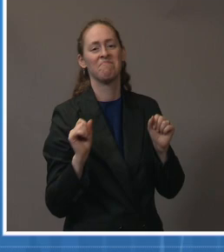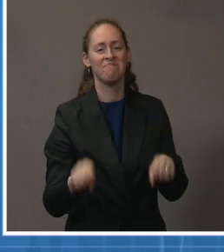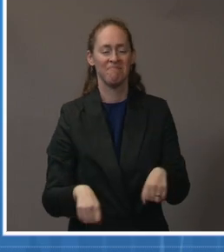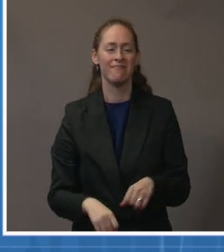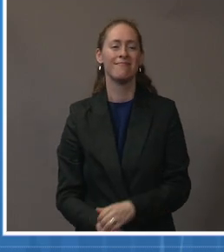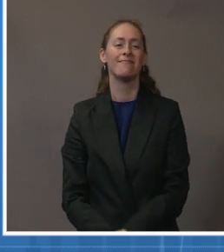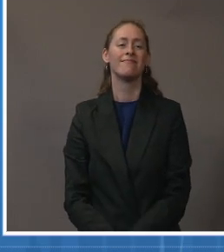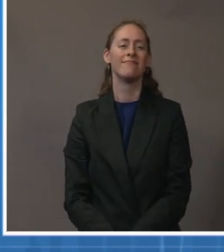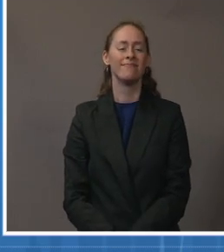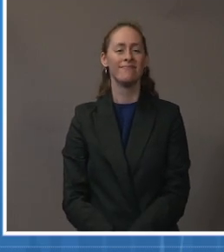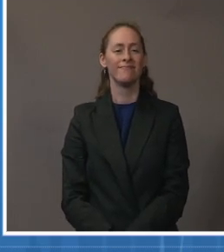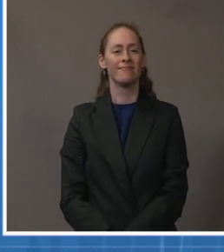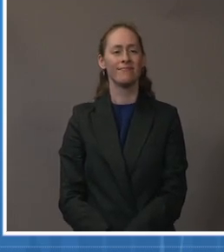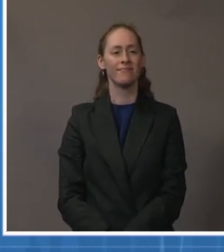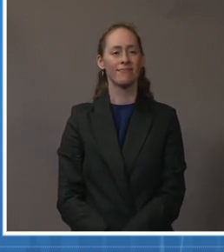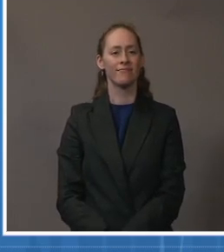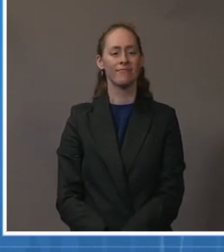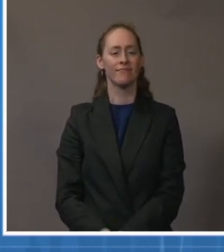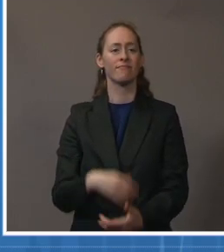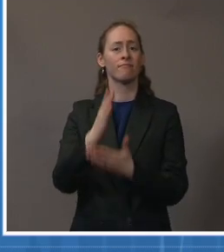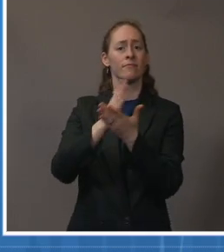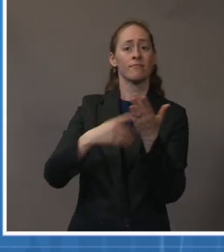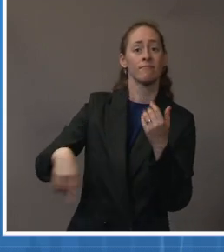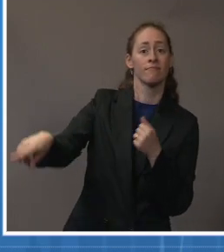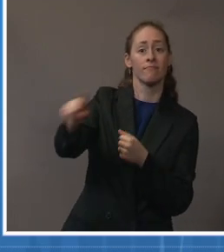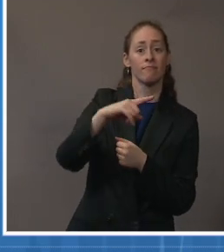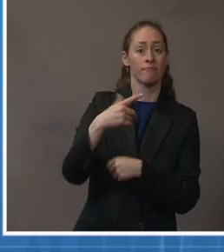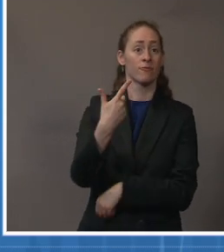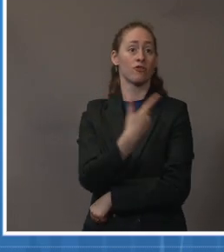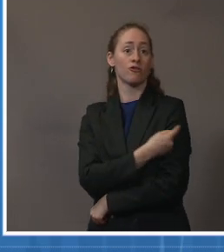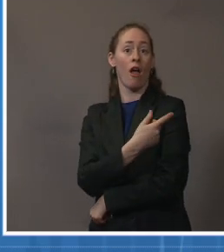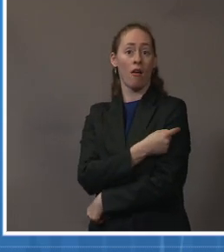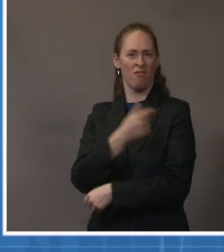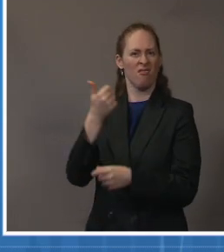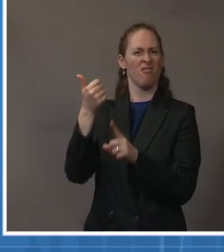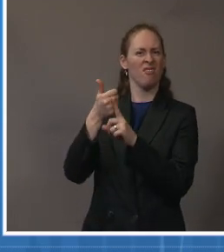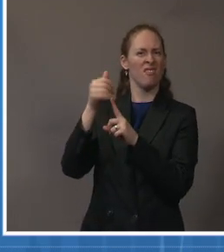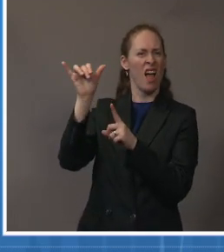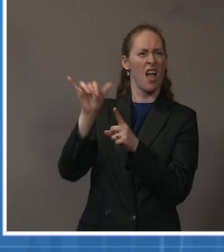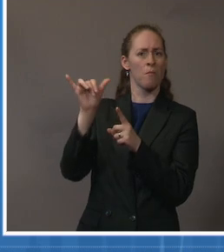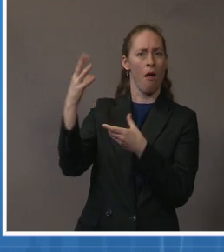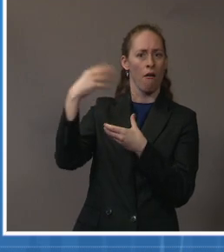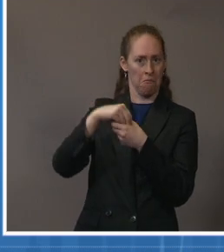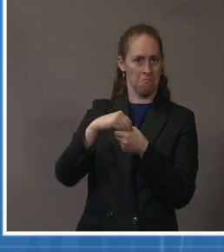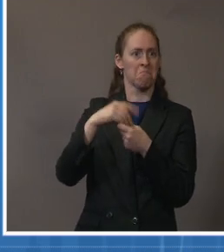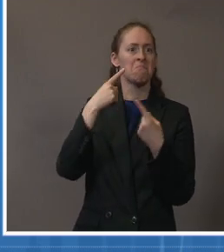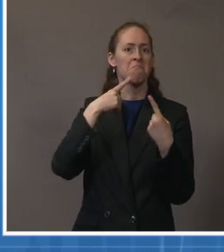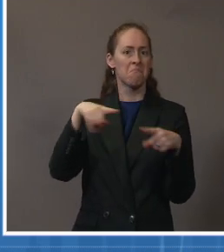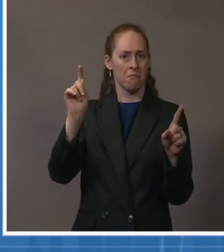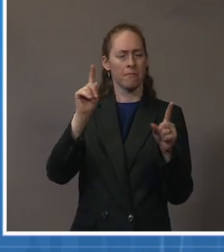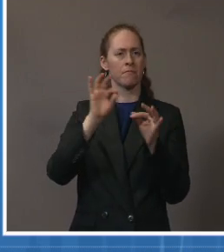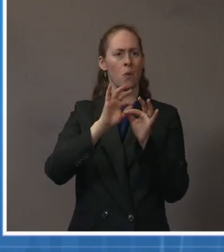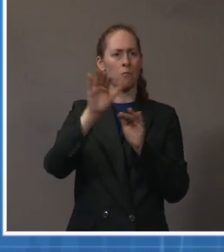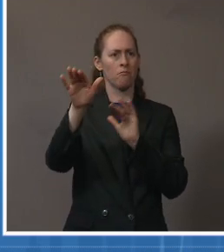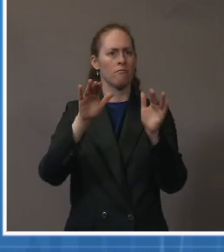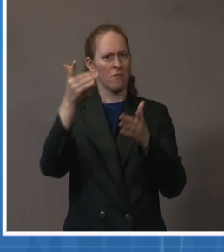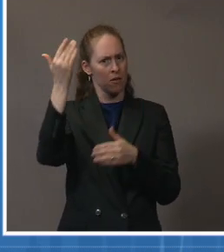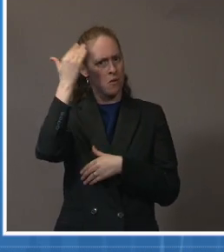something that's important for physicians to know that there is an important option for treating people early